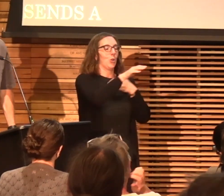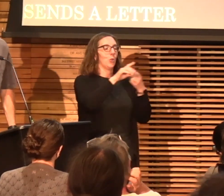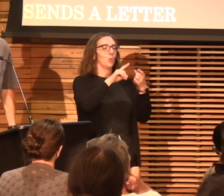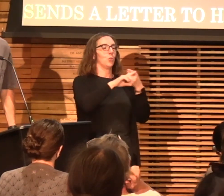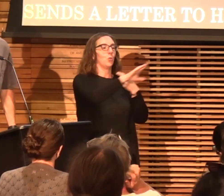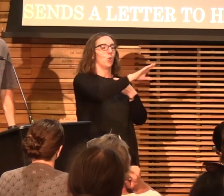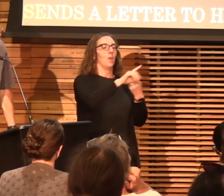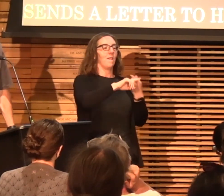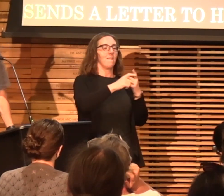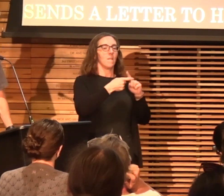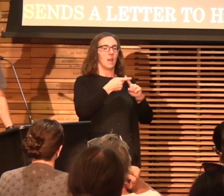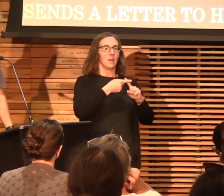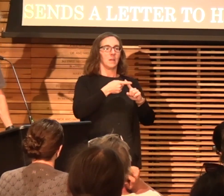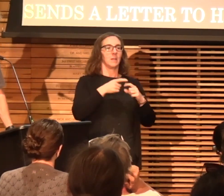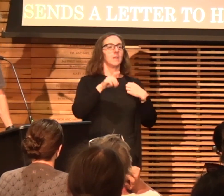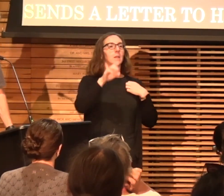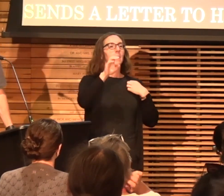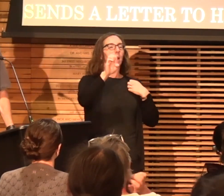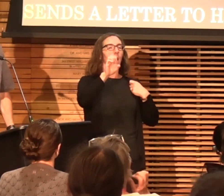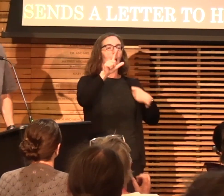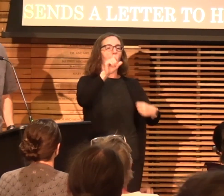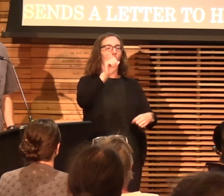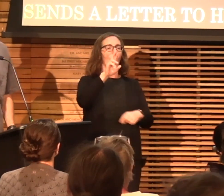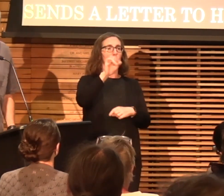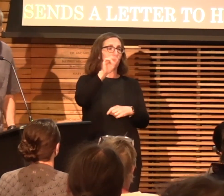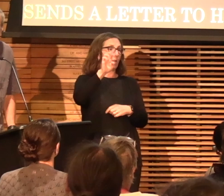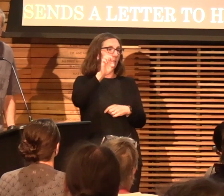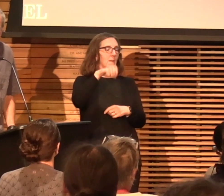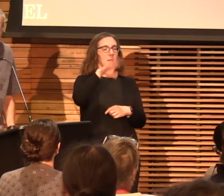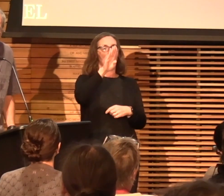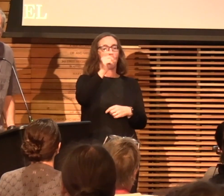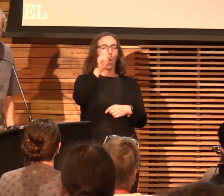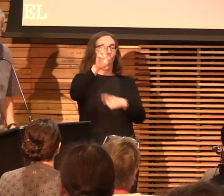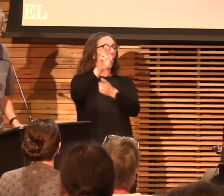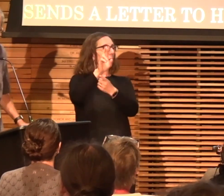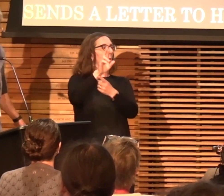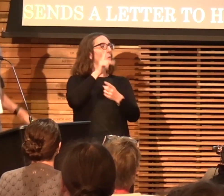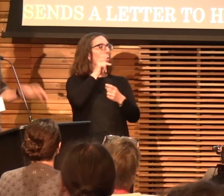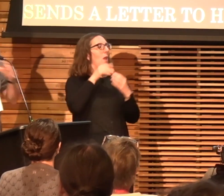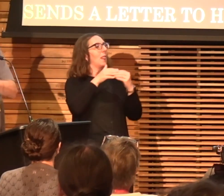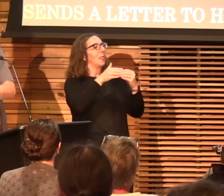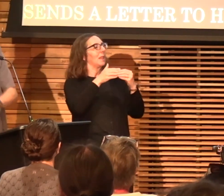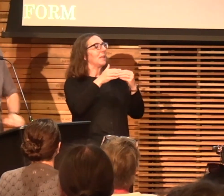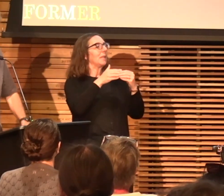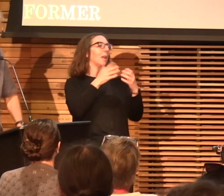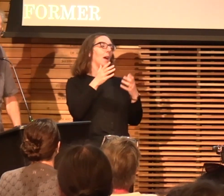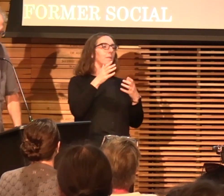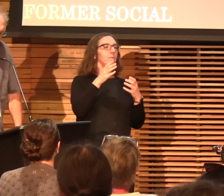Mother Bloor, Ella Reeve Bloor, one of the leaders of the American Communist Party, former socialist turned communist,